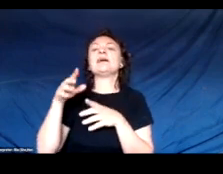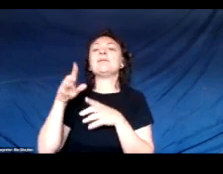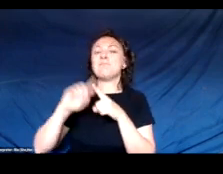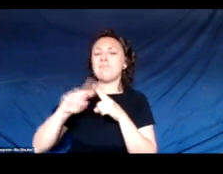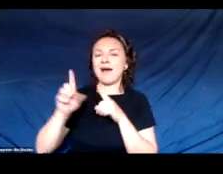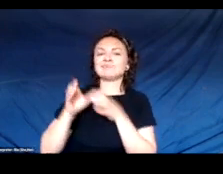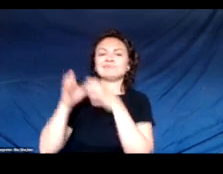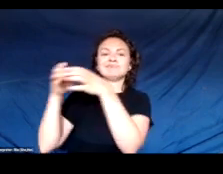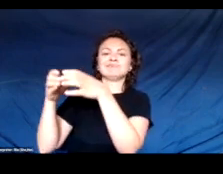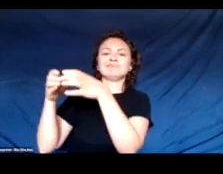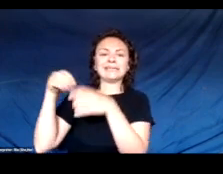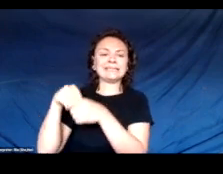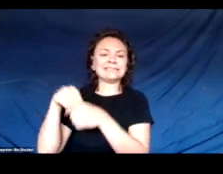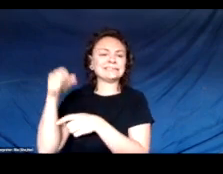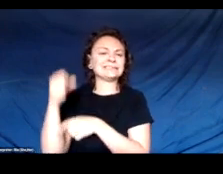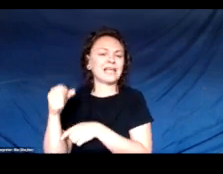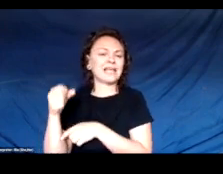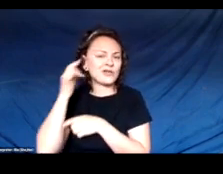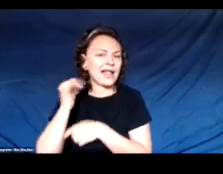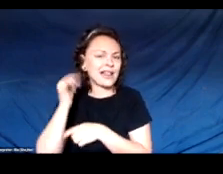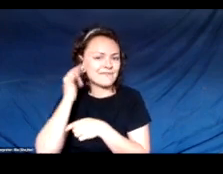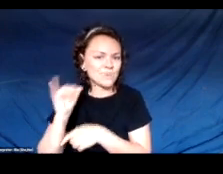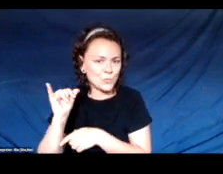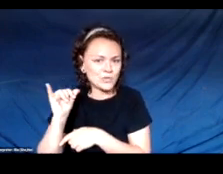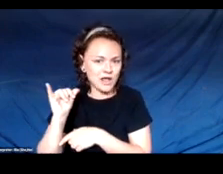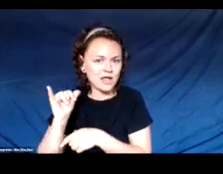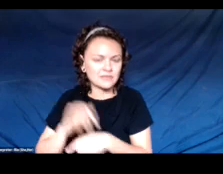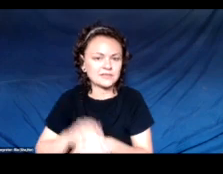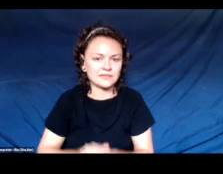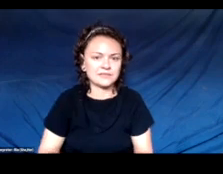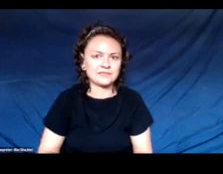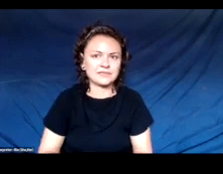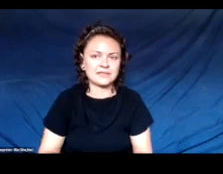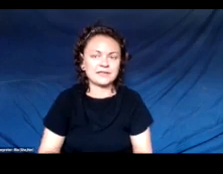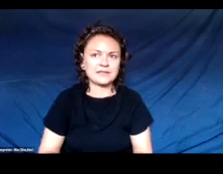Bless them. That they are well, they are actually fine during